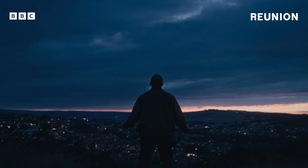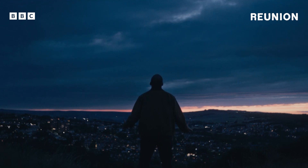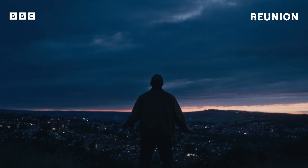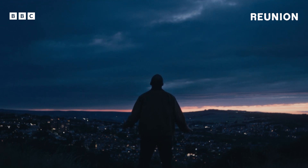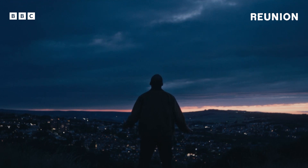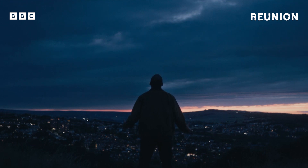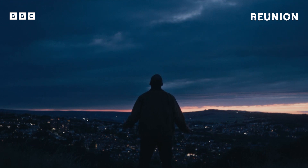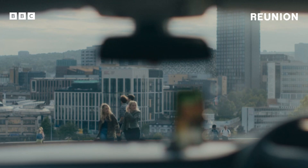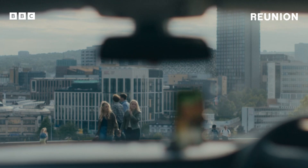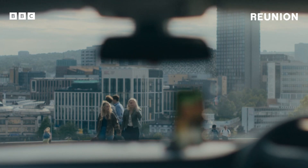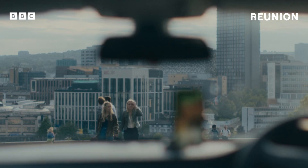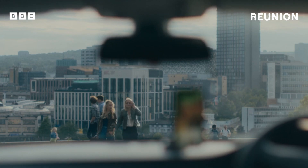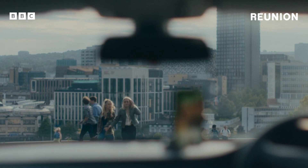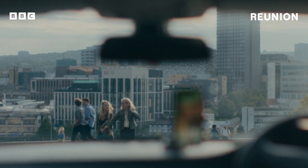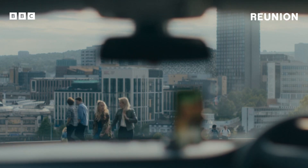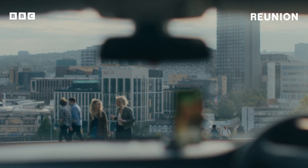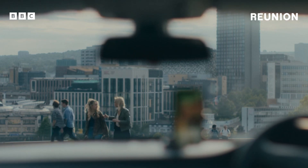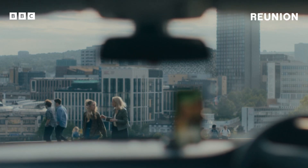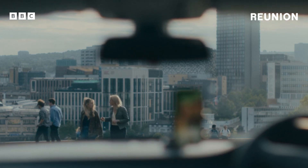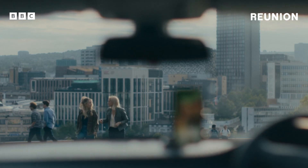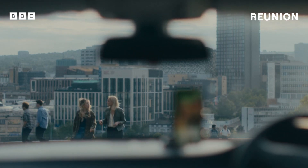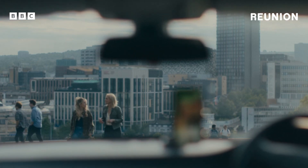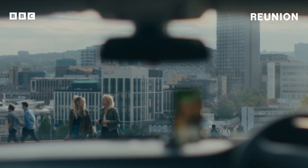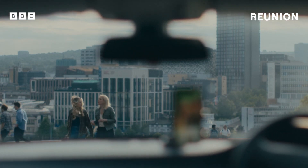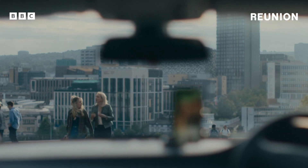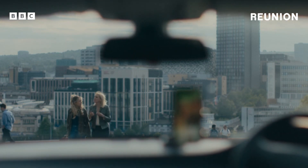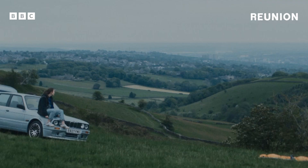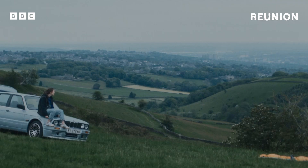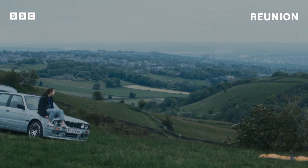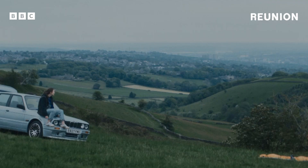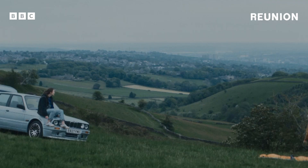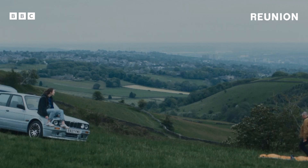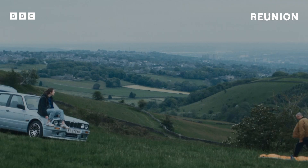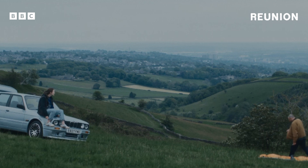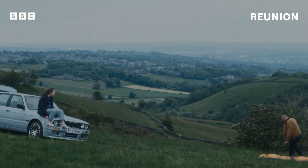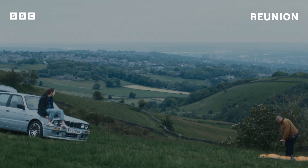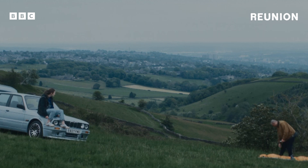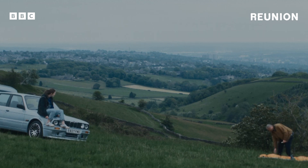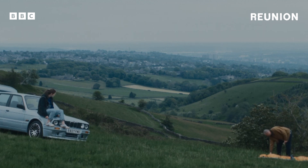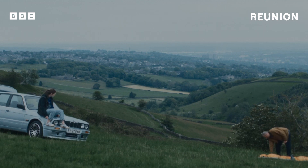those amazing places that I remember from my childhood. So when Warp Films first joined the production,